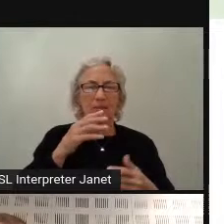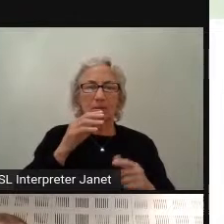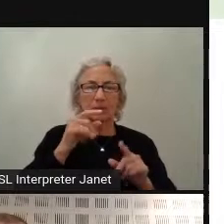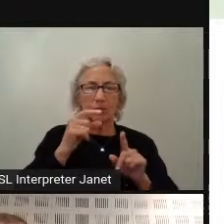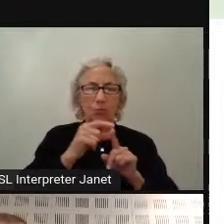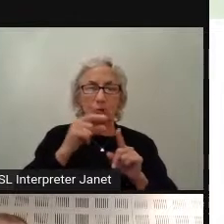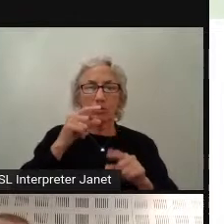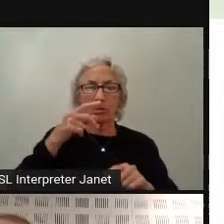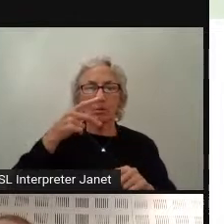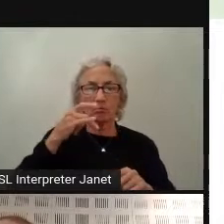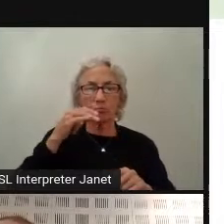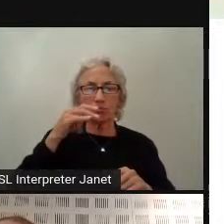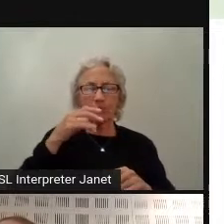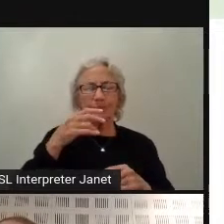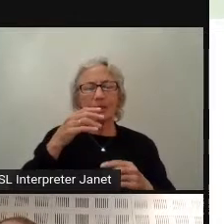WordPress